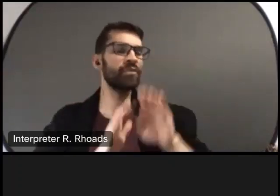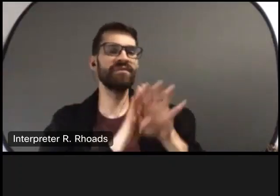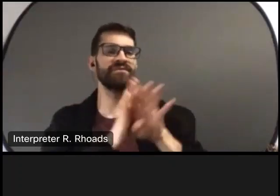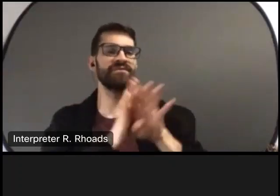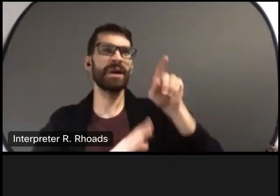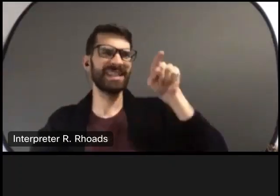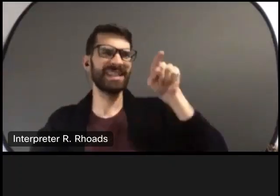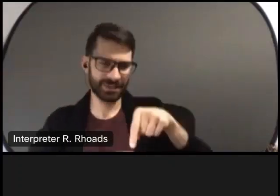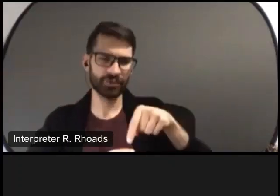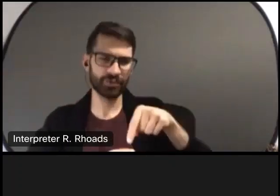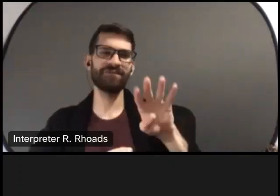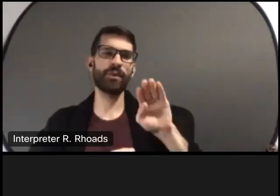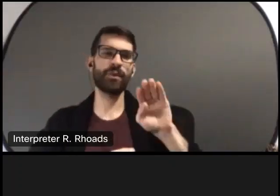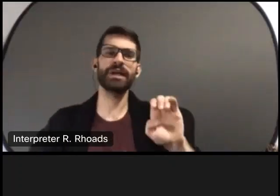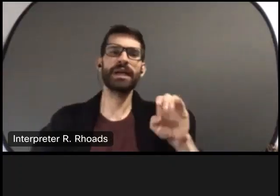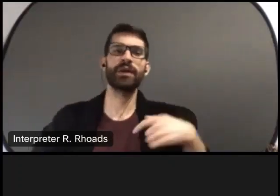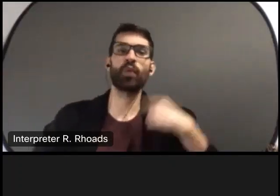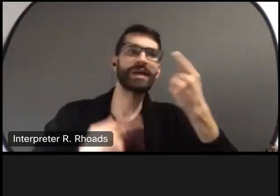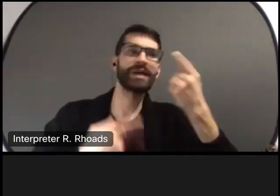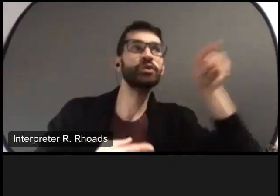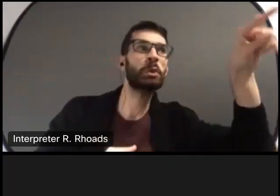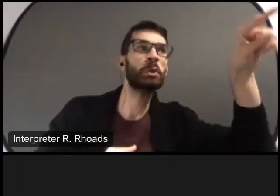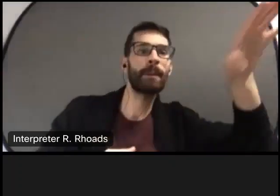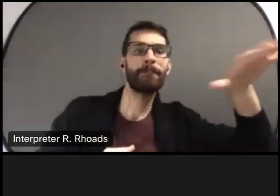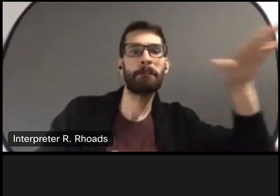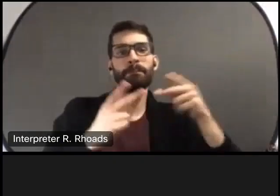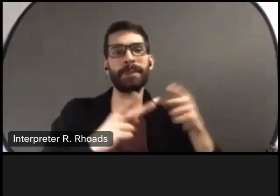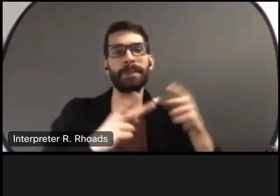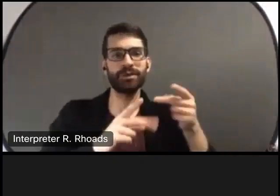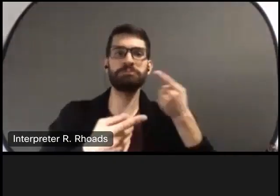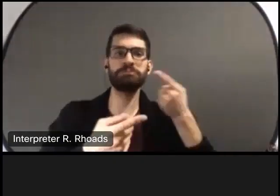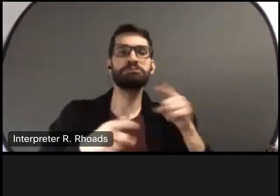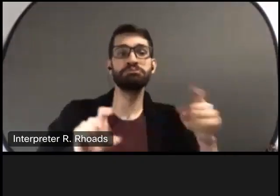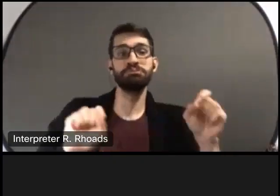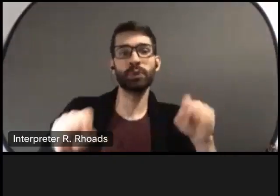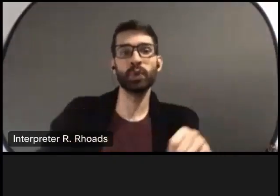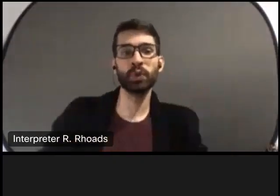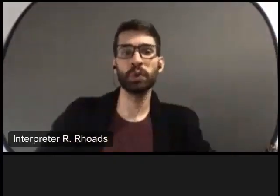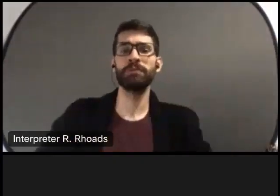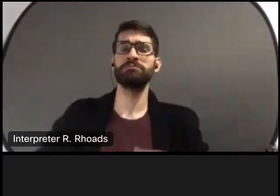that I considered. So all right, well thank you. Those were the questions that I had and I